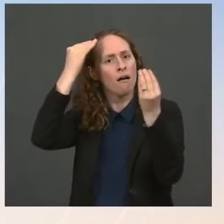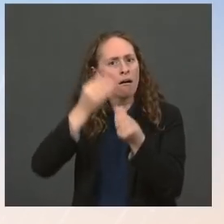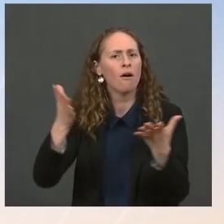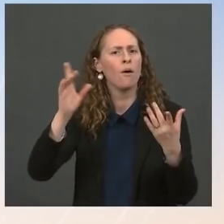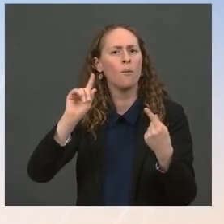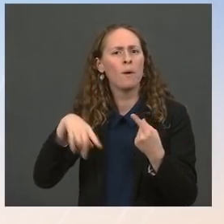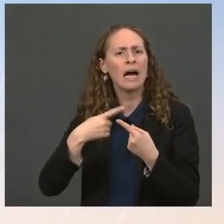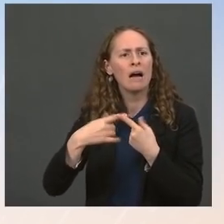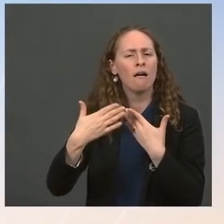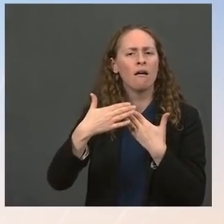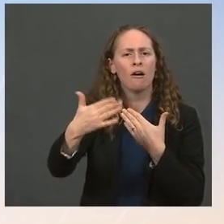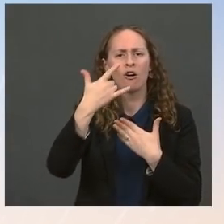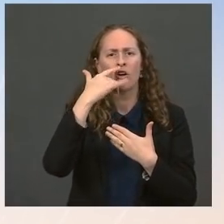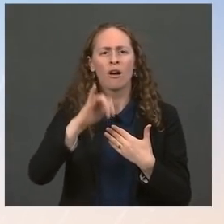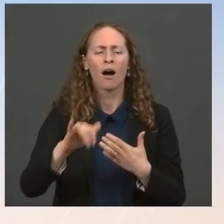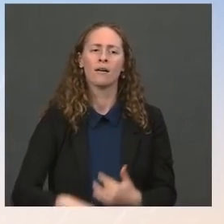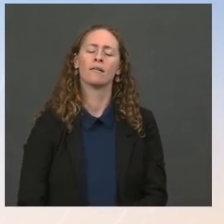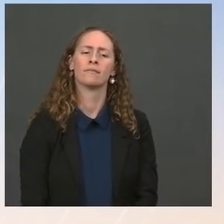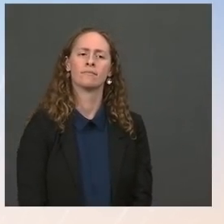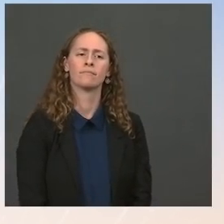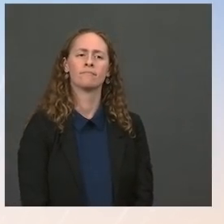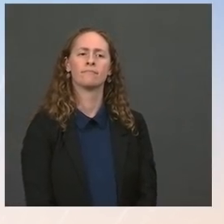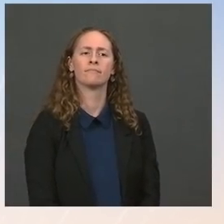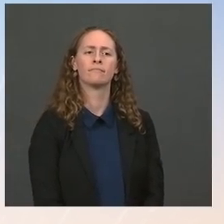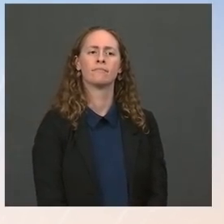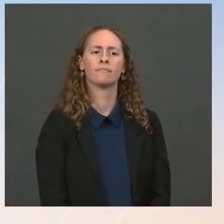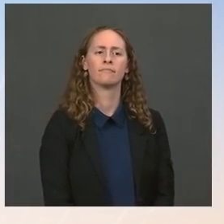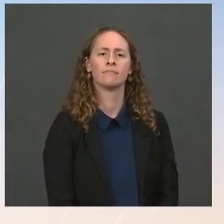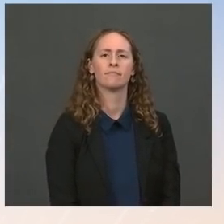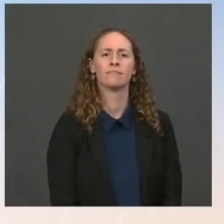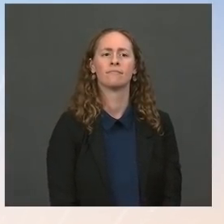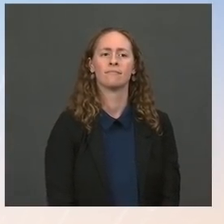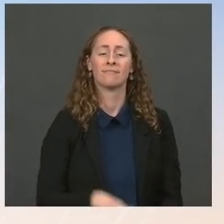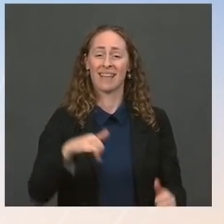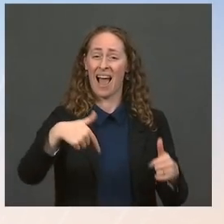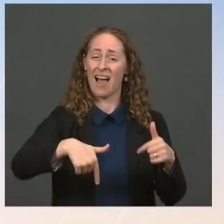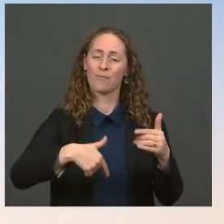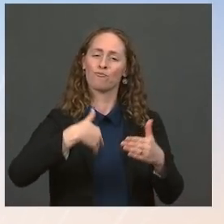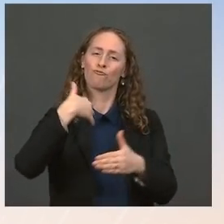typically pay attention to the OIRA process, which is understandable.